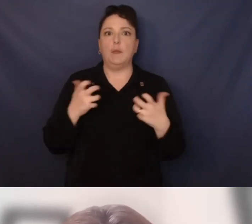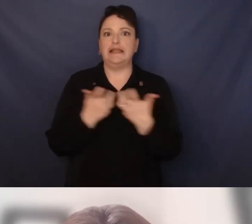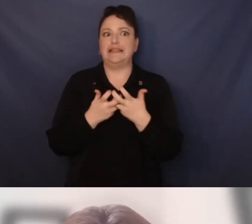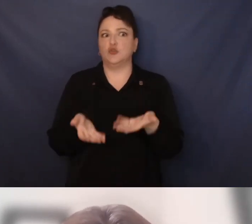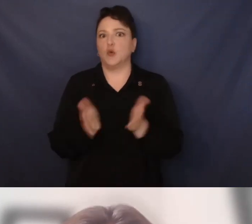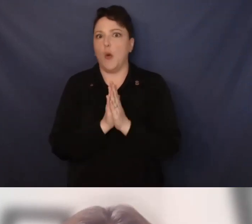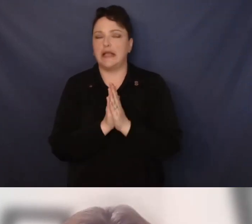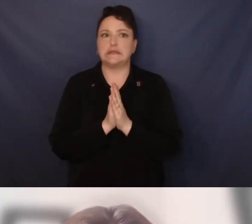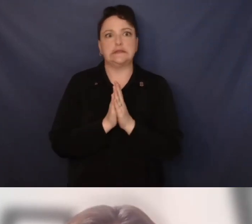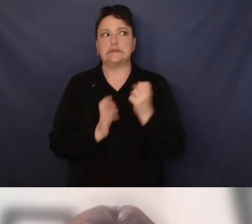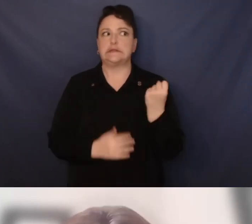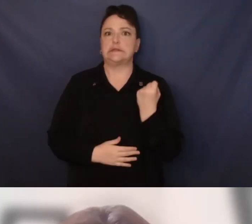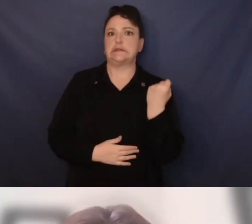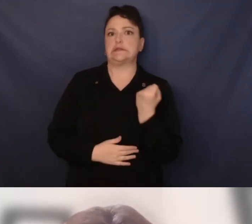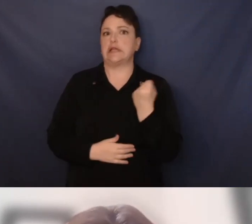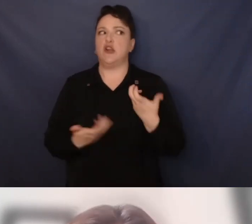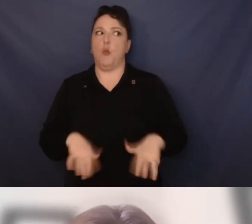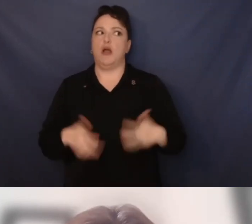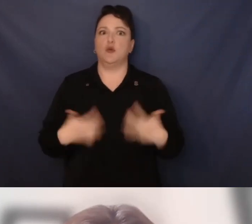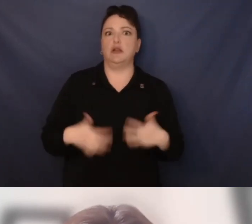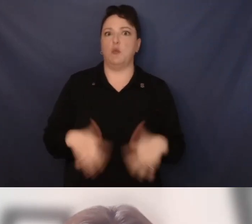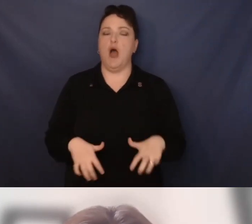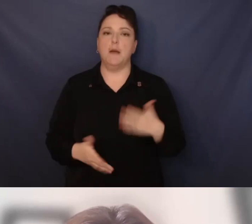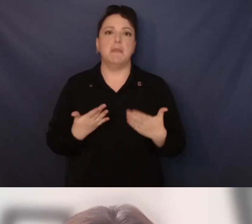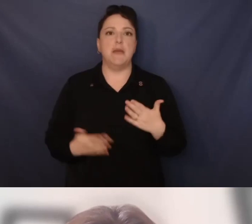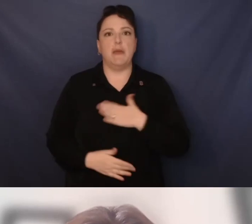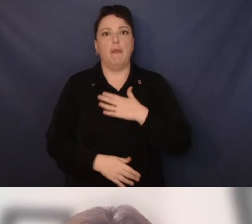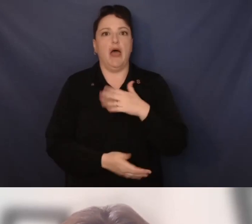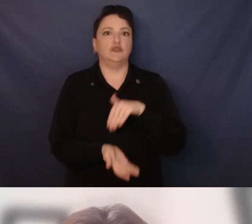what the ADA says and law says but wanting to hear from our presenters if you have any further